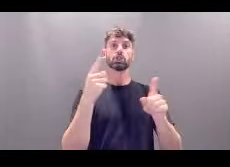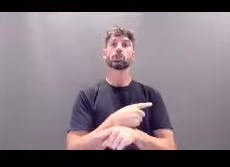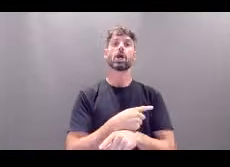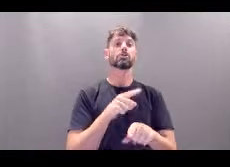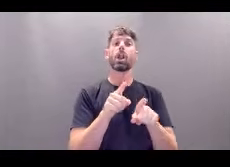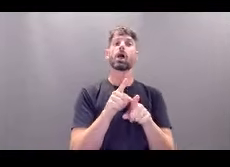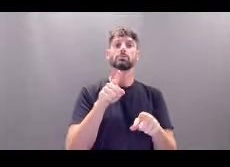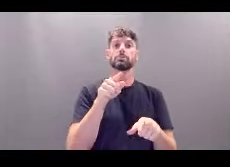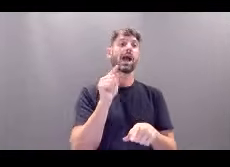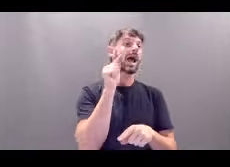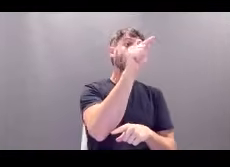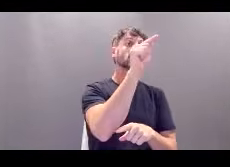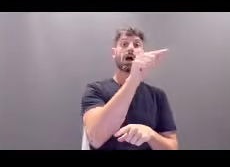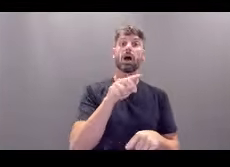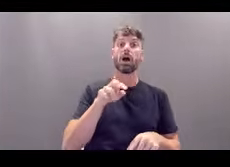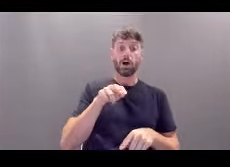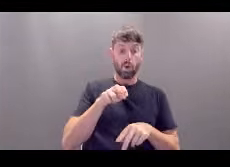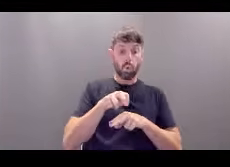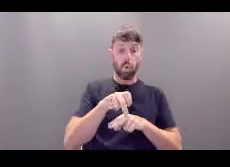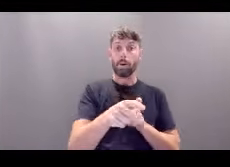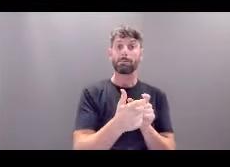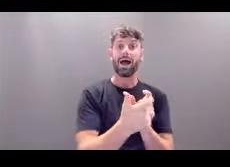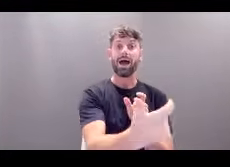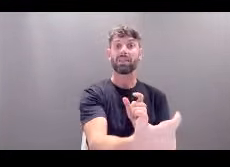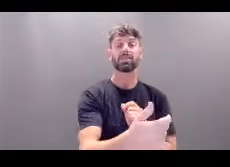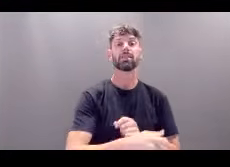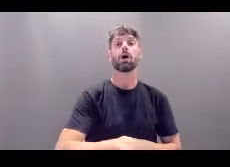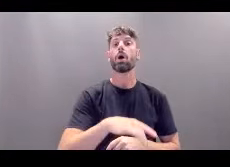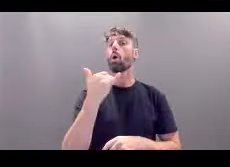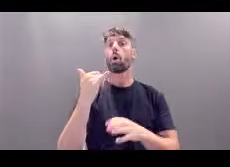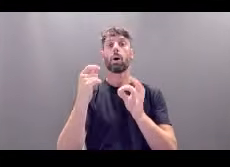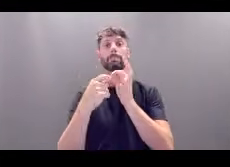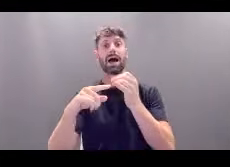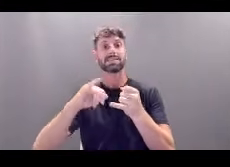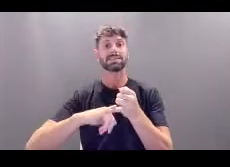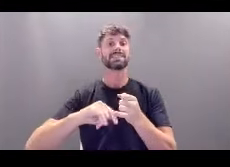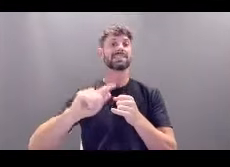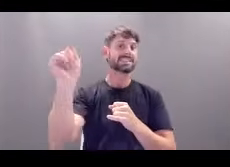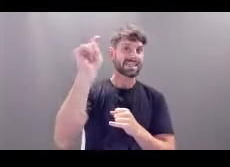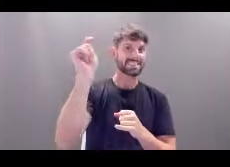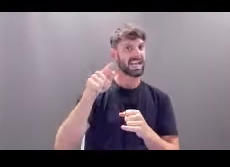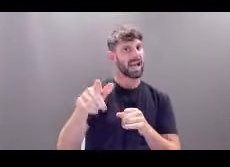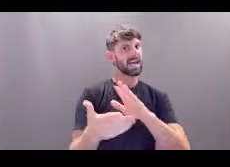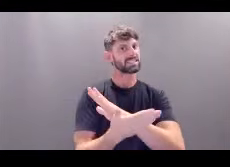or changes to public vehicles, such as buses or taxis, and we